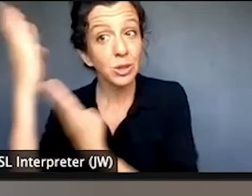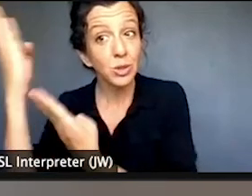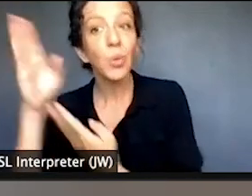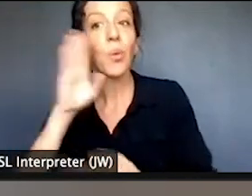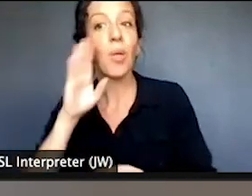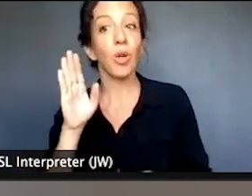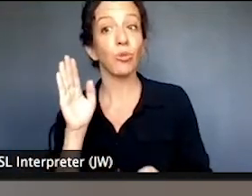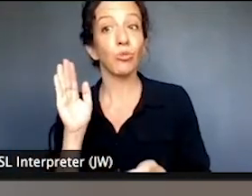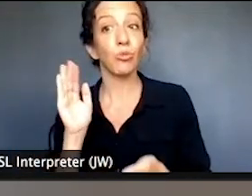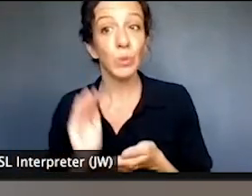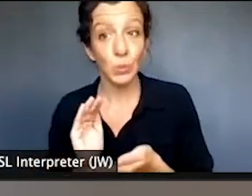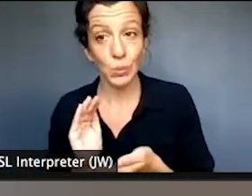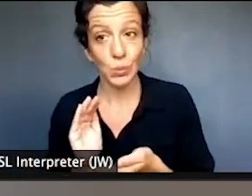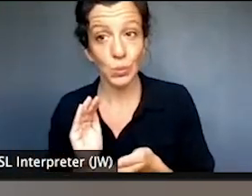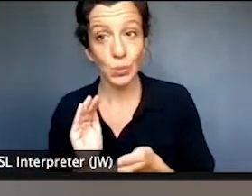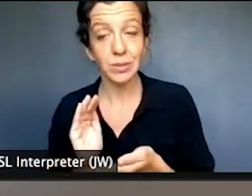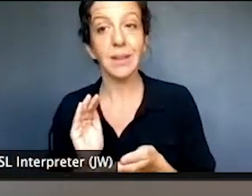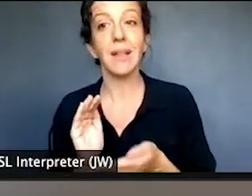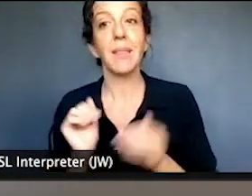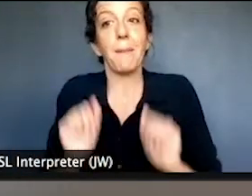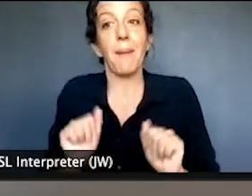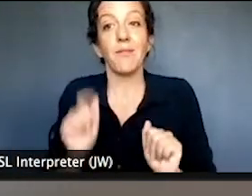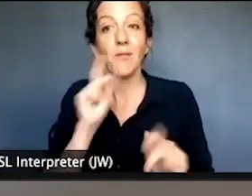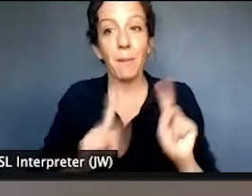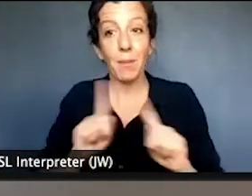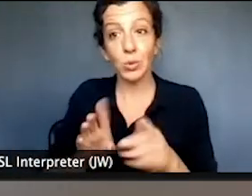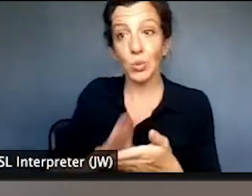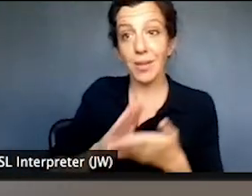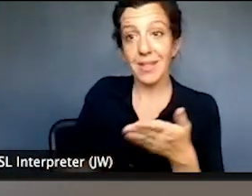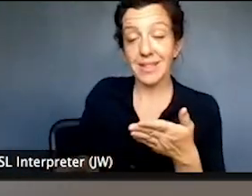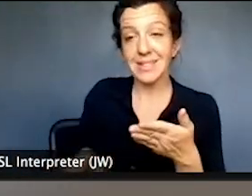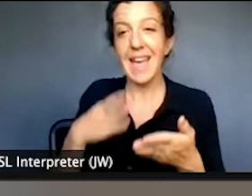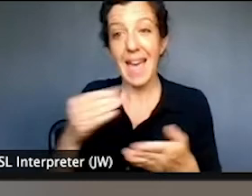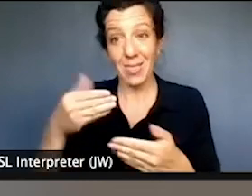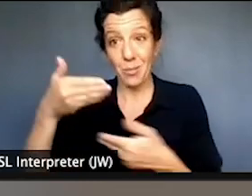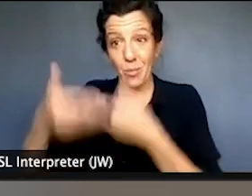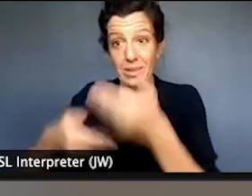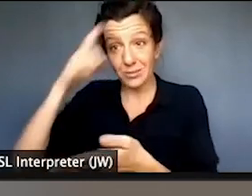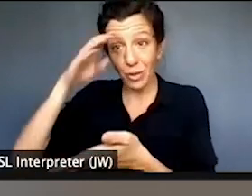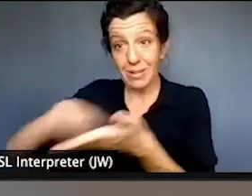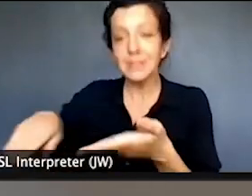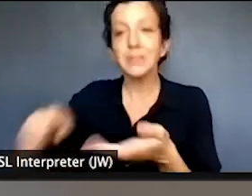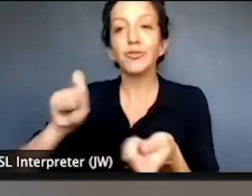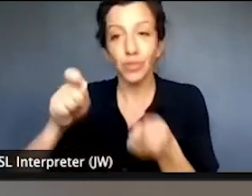Some California cities today, such as Los Angeles and San Francisco and San Jose have policies